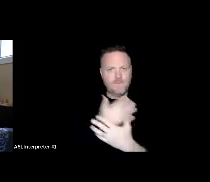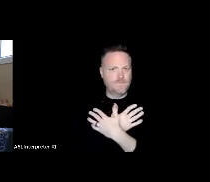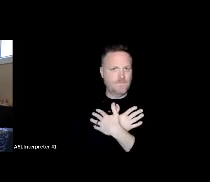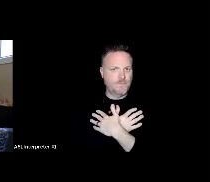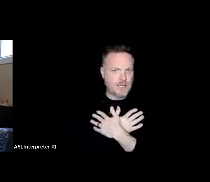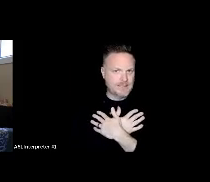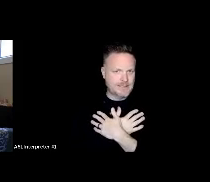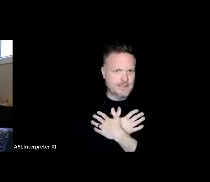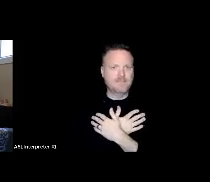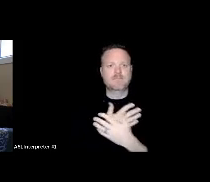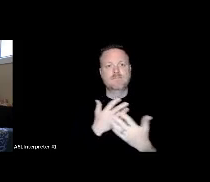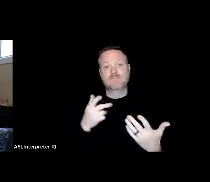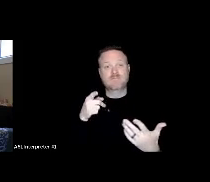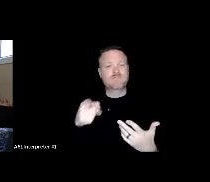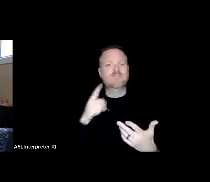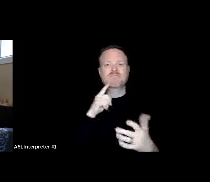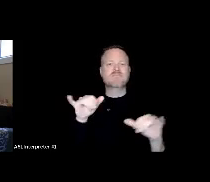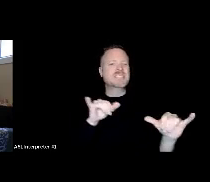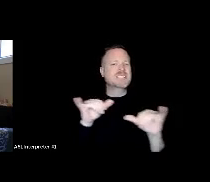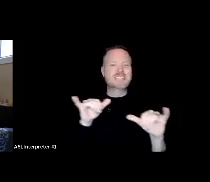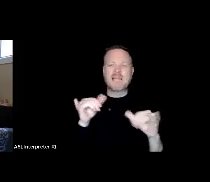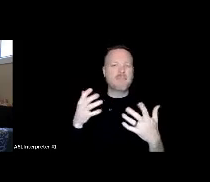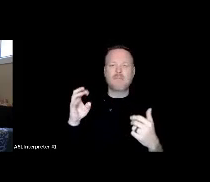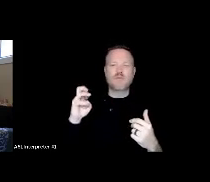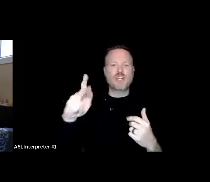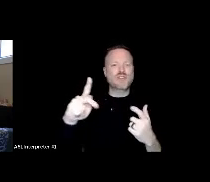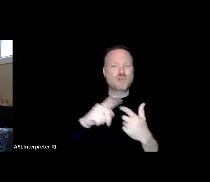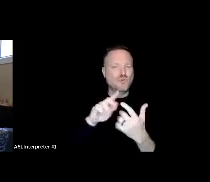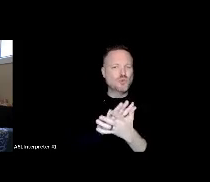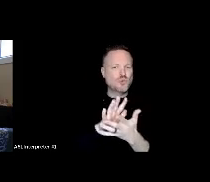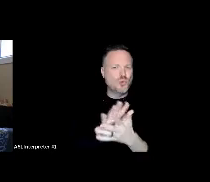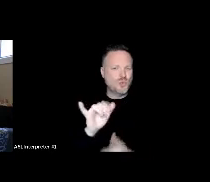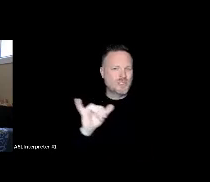that is kind of the same thing as return to school. If you look at these statements,